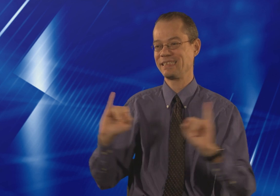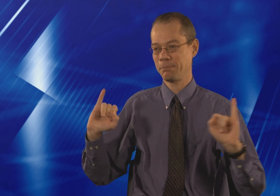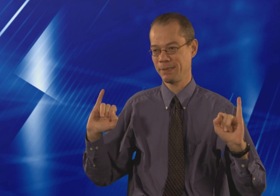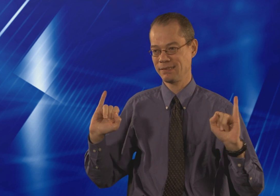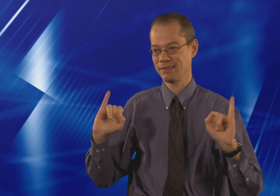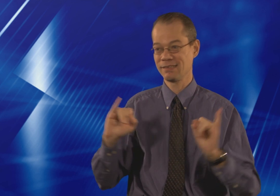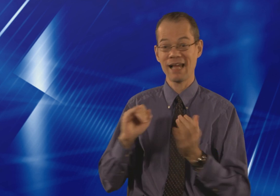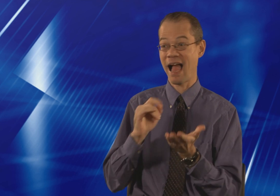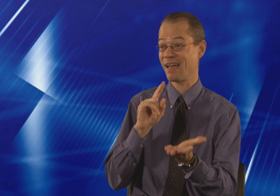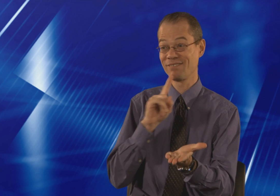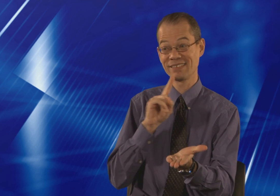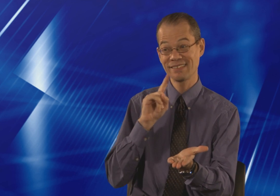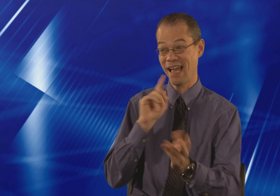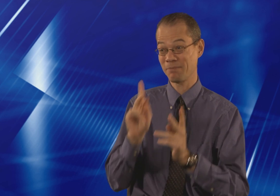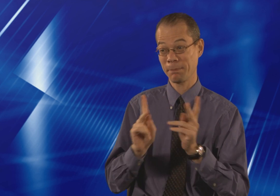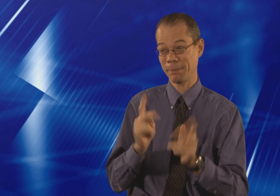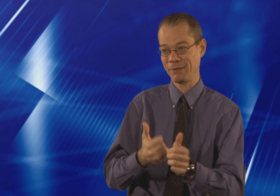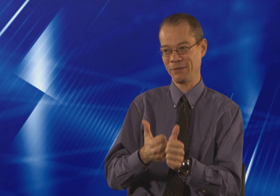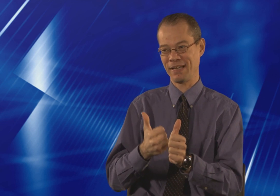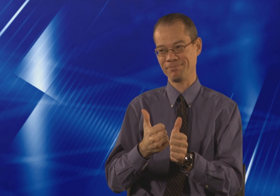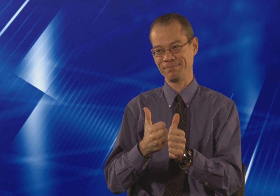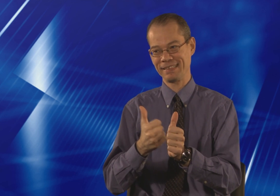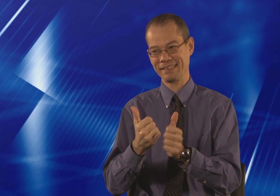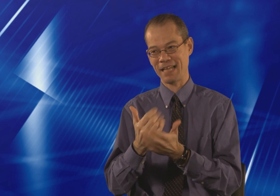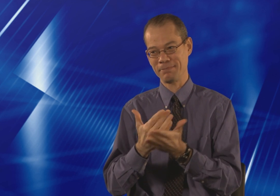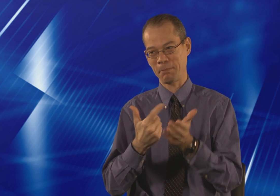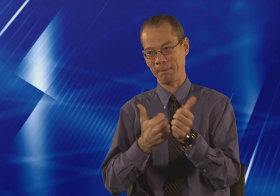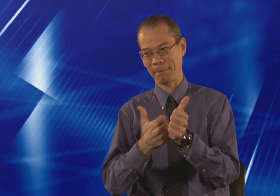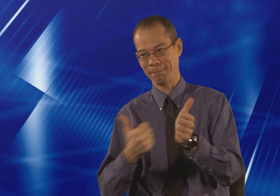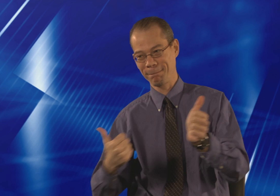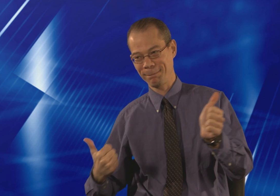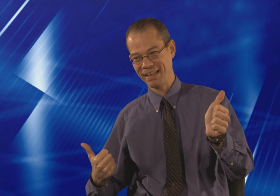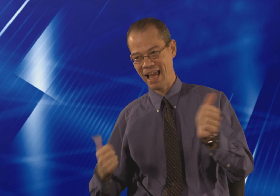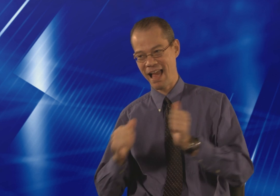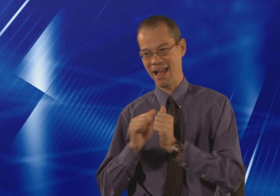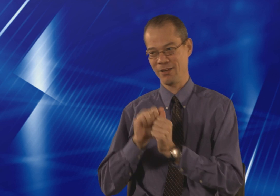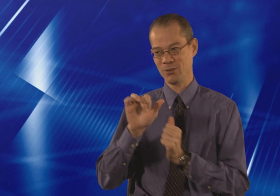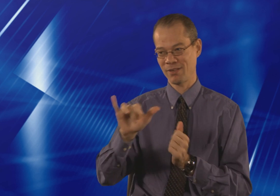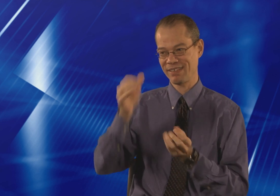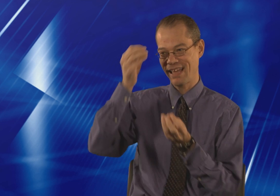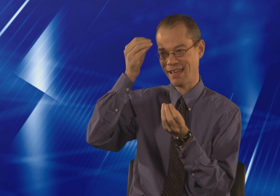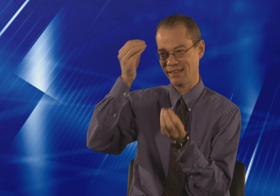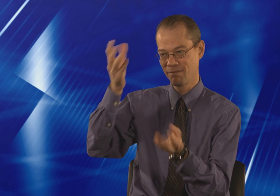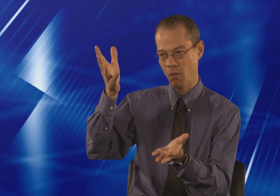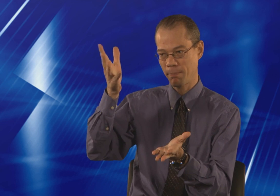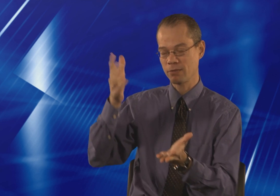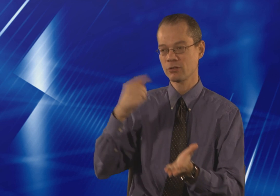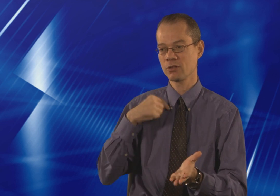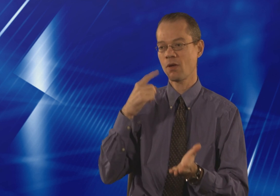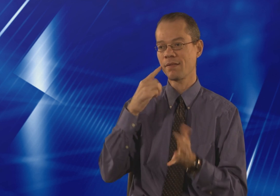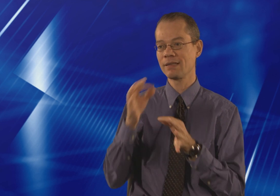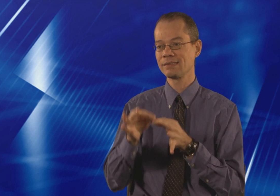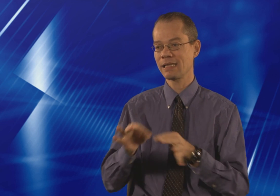It means that they can be more independent. A lot of deaf people are sometimes behind on that information.